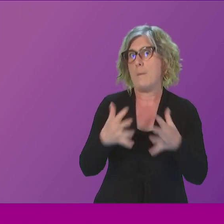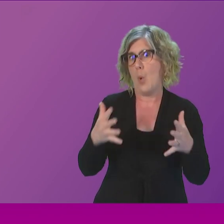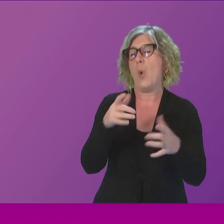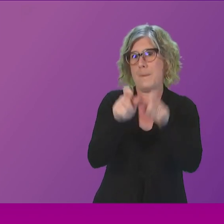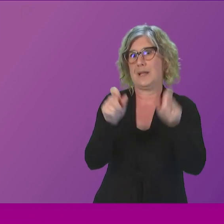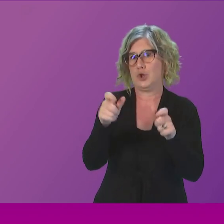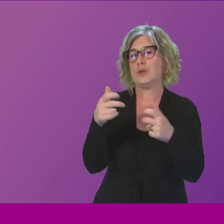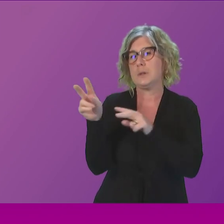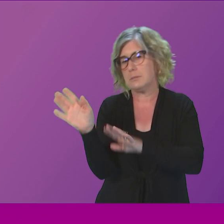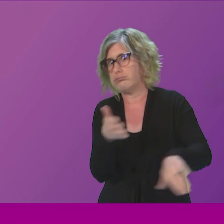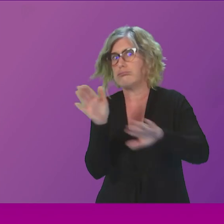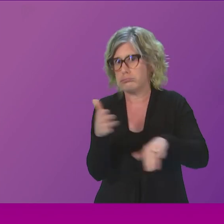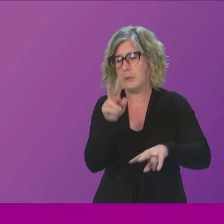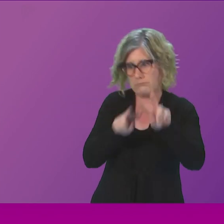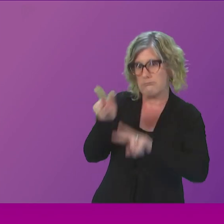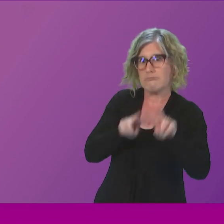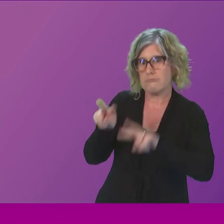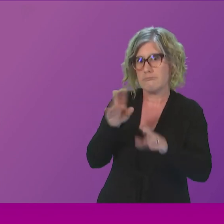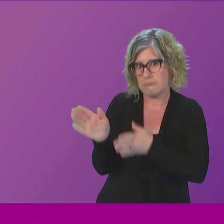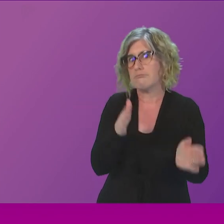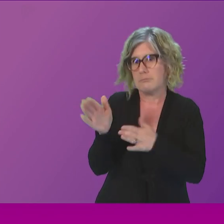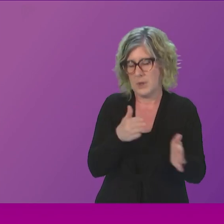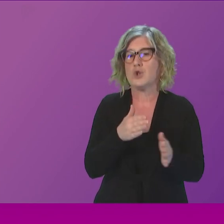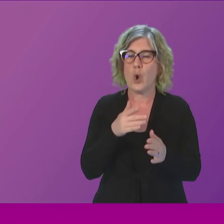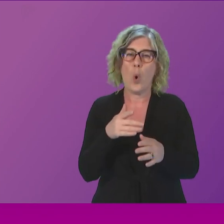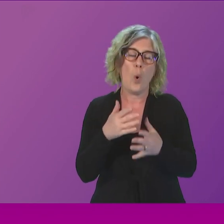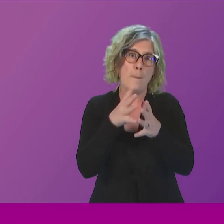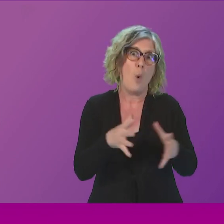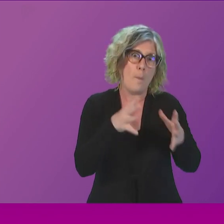more people through both the 31-day and the 62-day pathways.